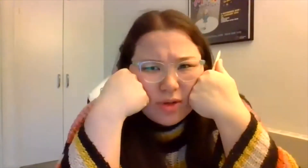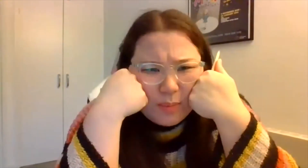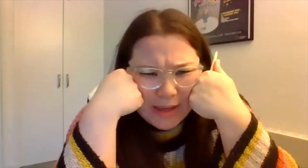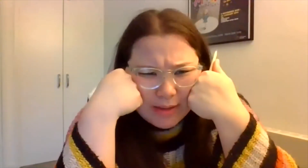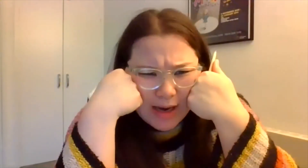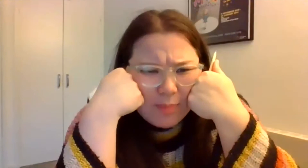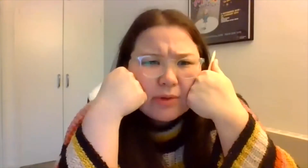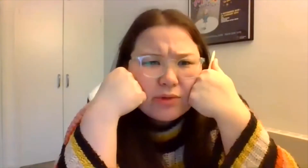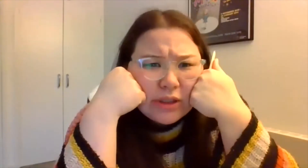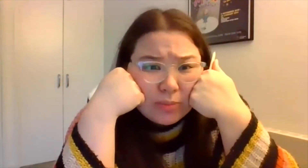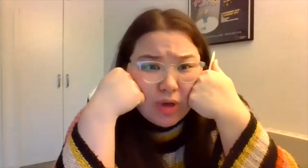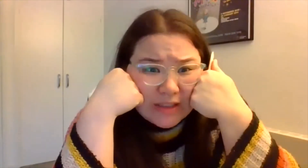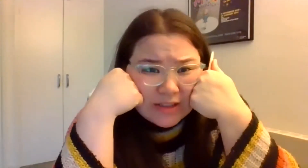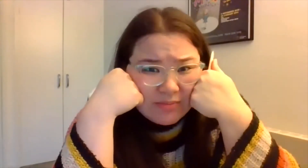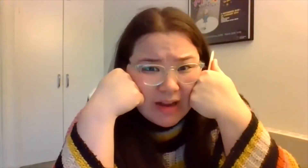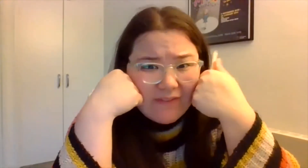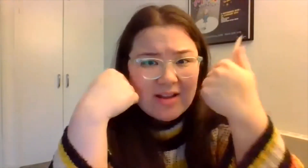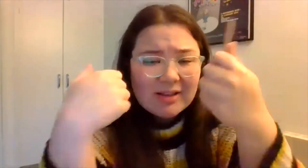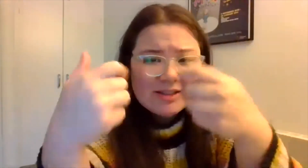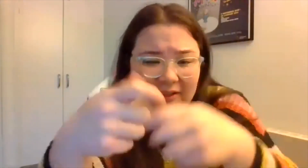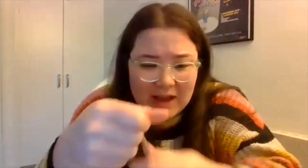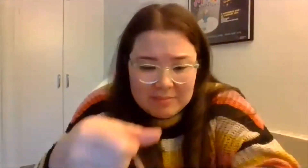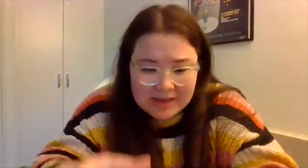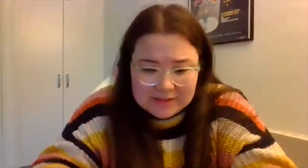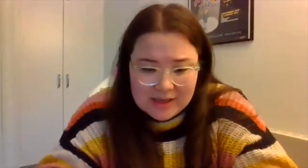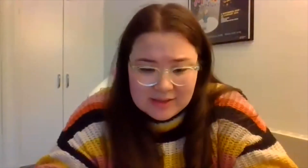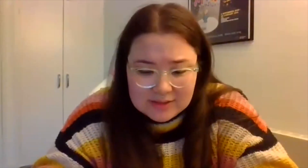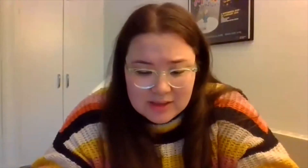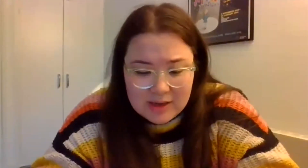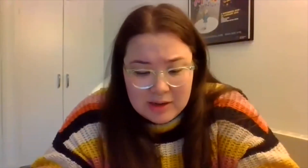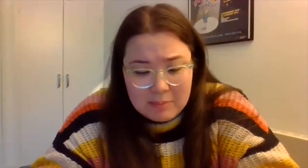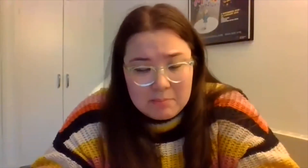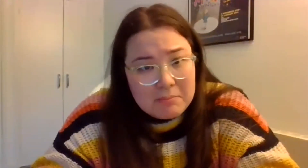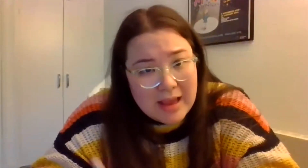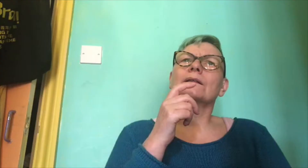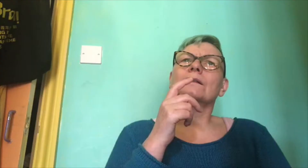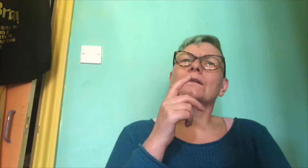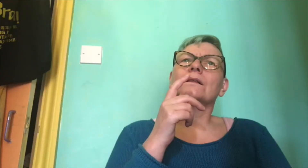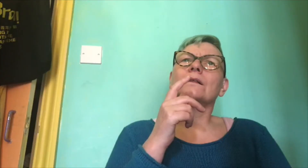to be able to express my feelings, if that makes sense. Maybe -